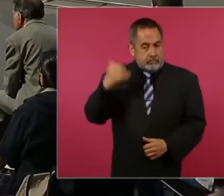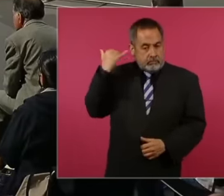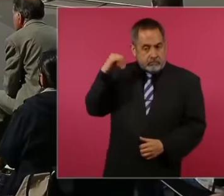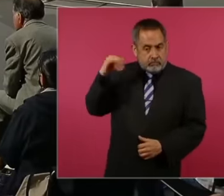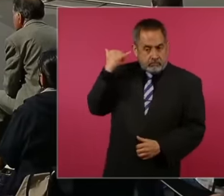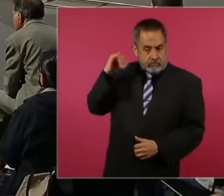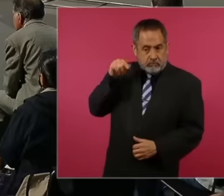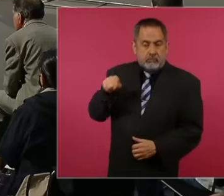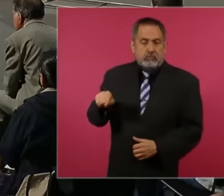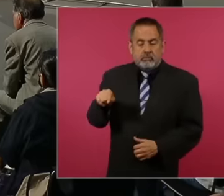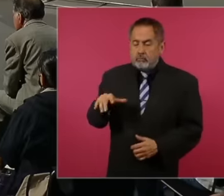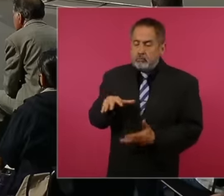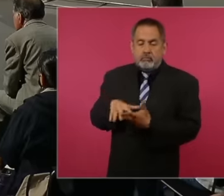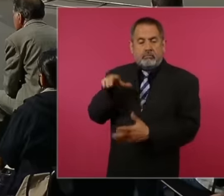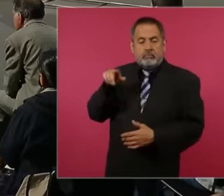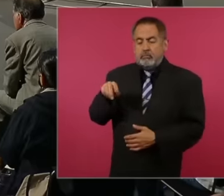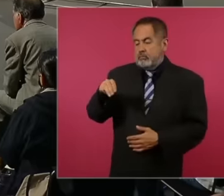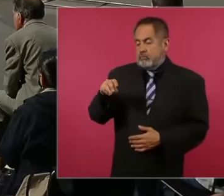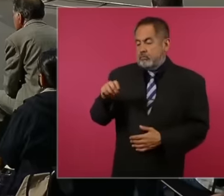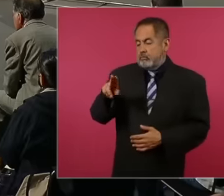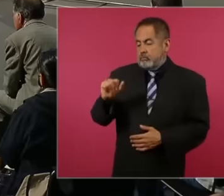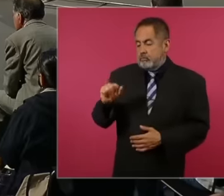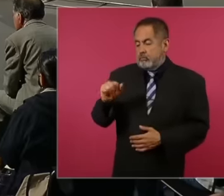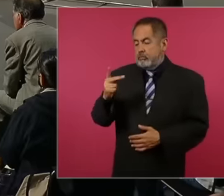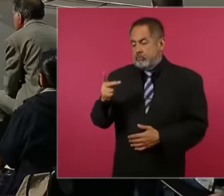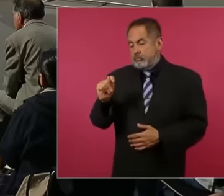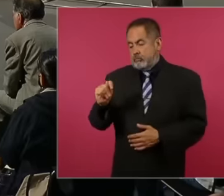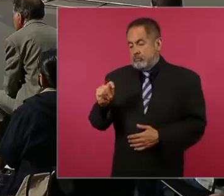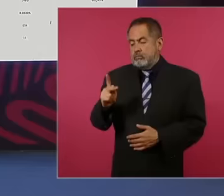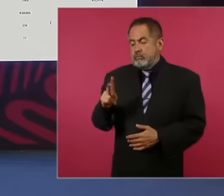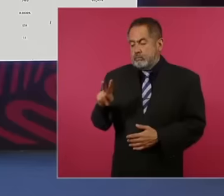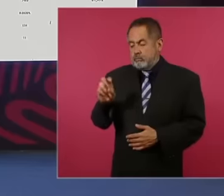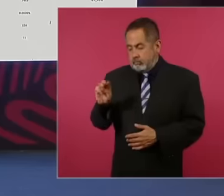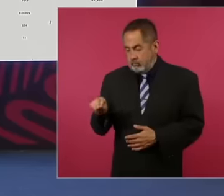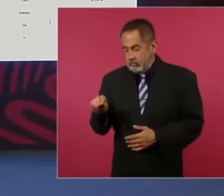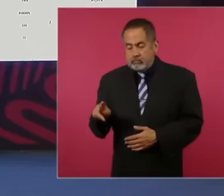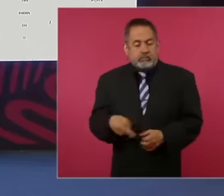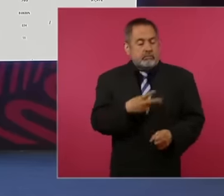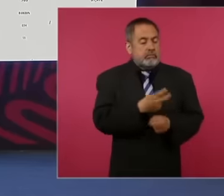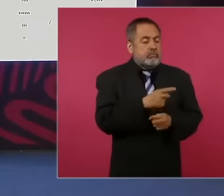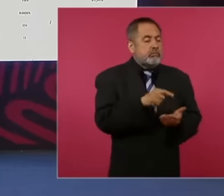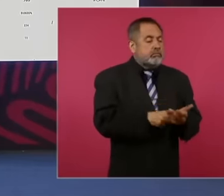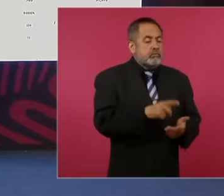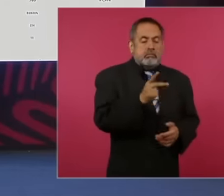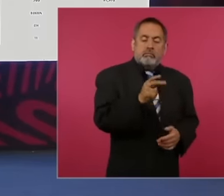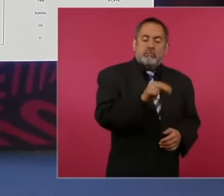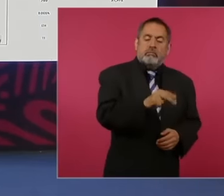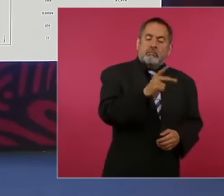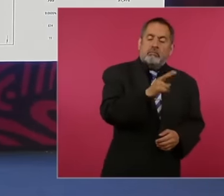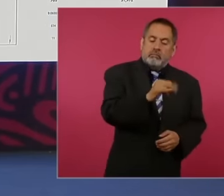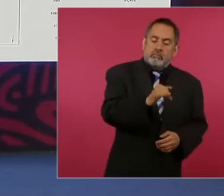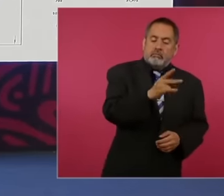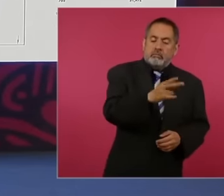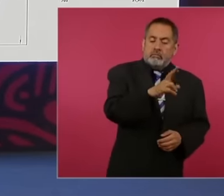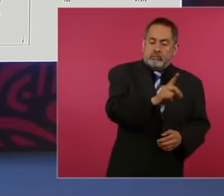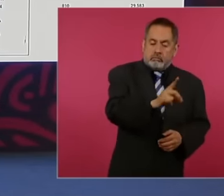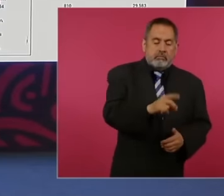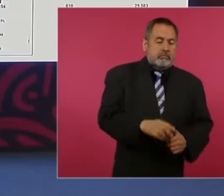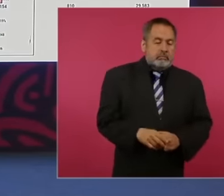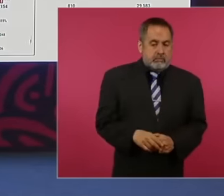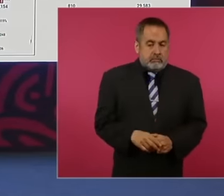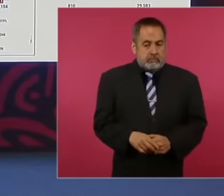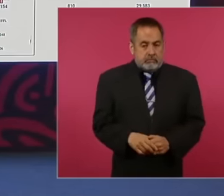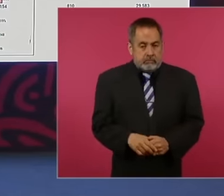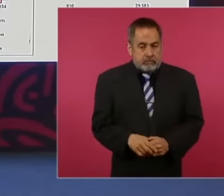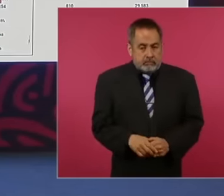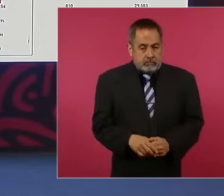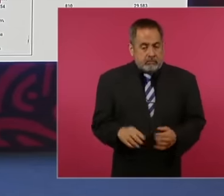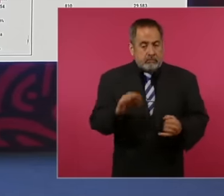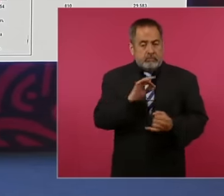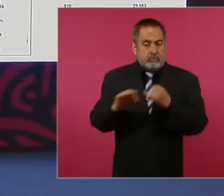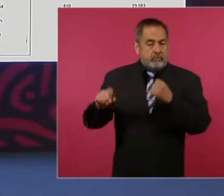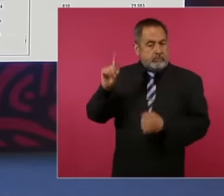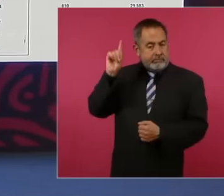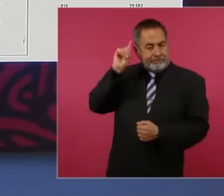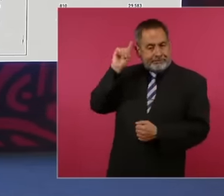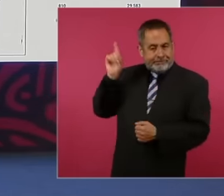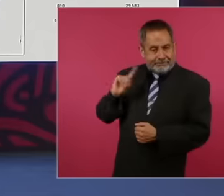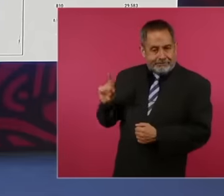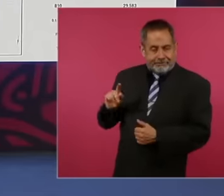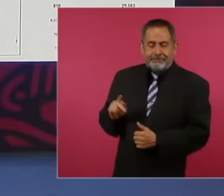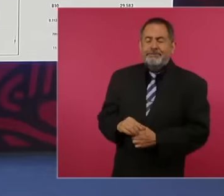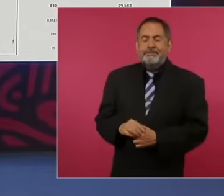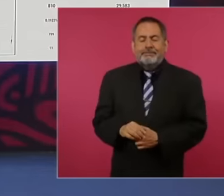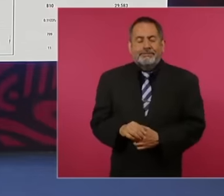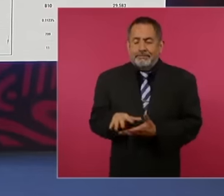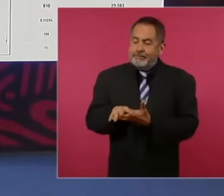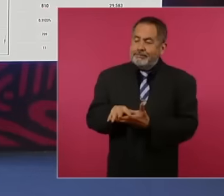for a brown majority Green PT and first pan pri minority PRD finally Zacatecas by brown majority